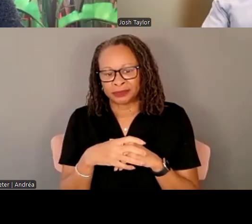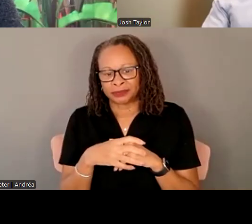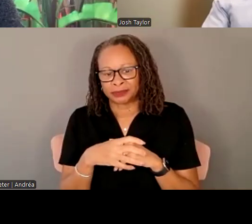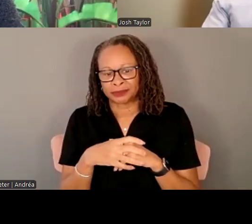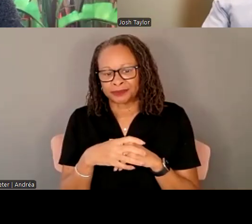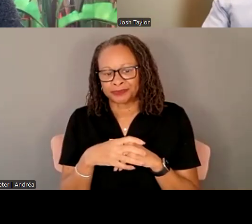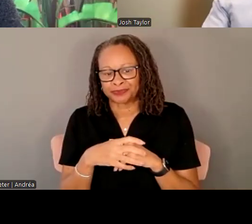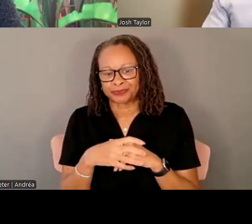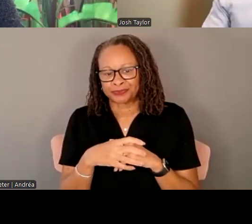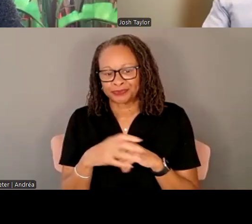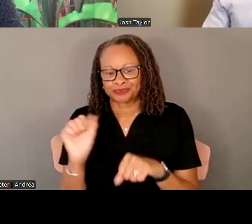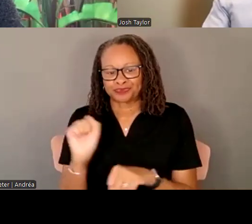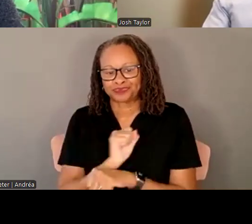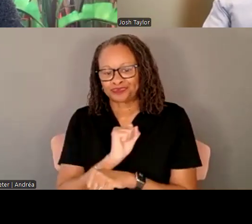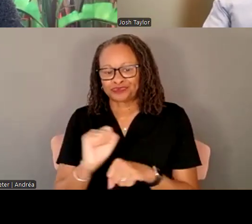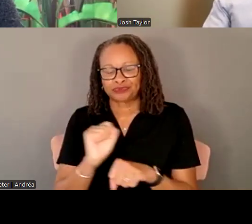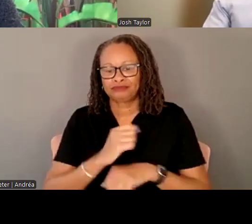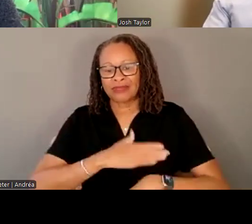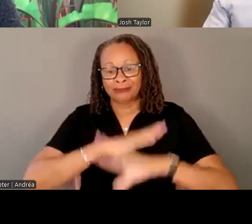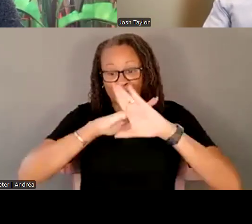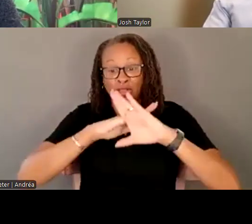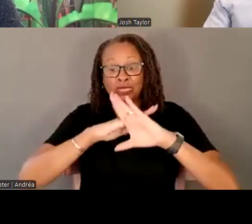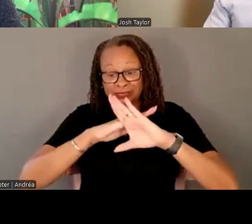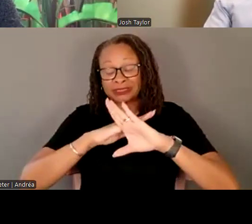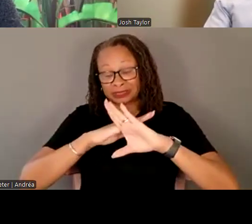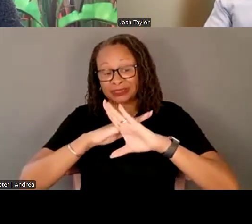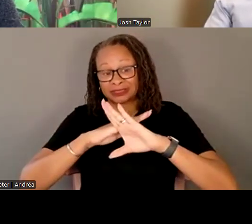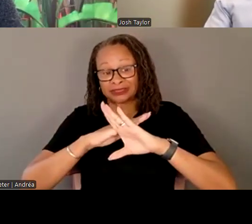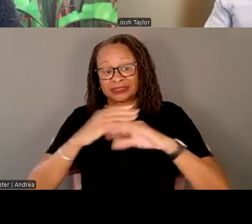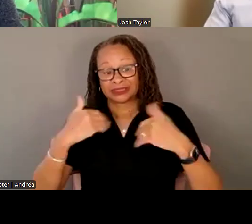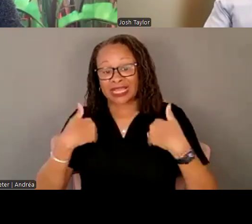employment barriers that have been put up over time.